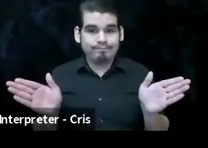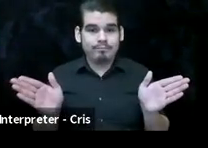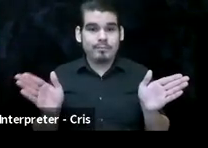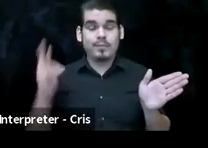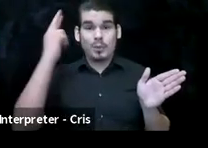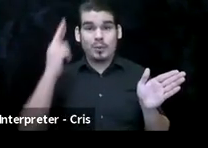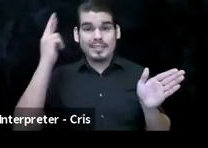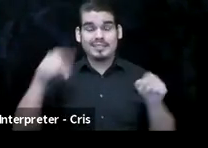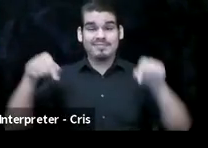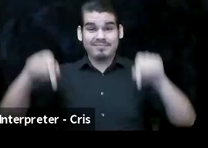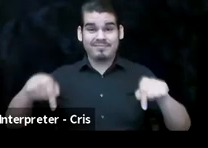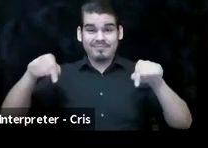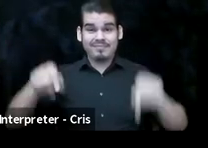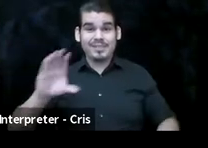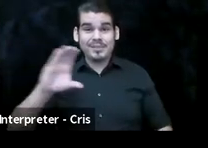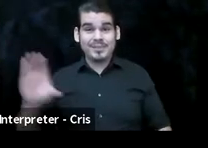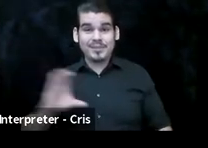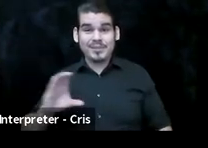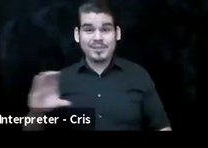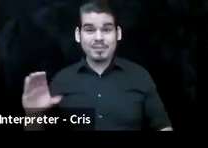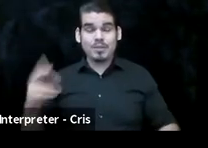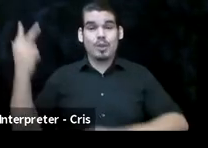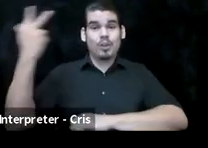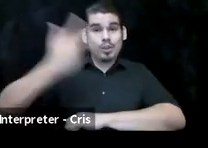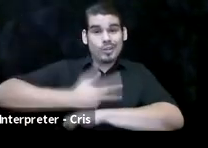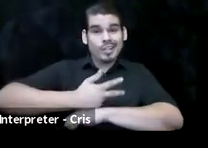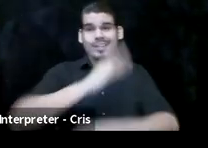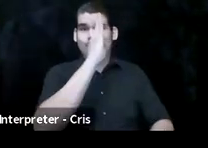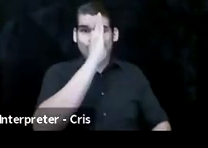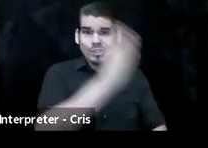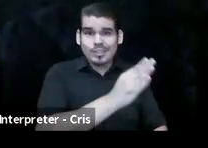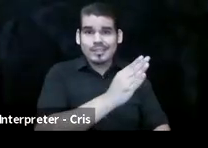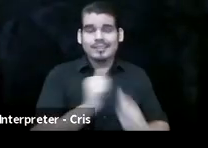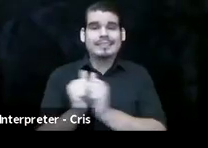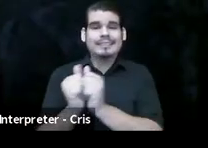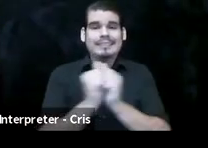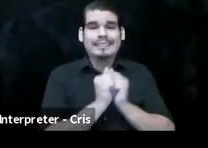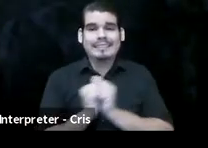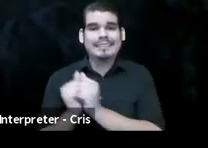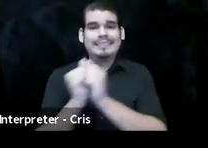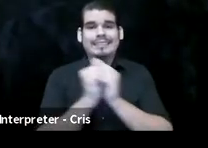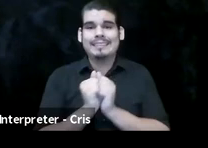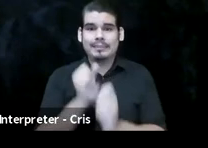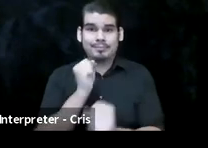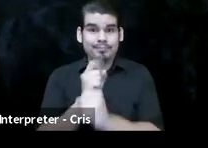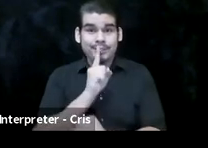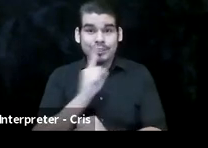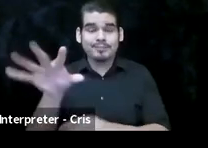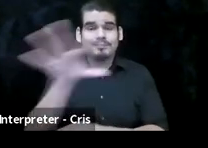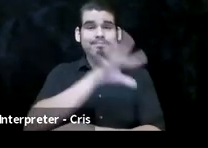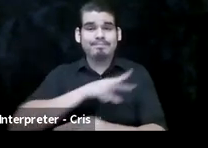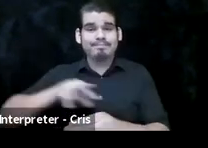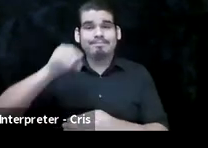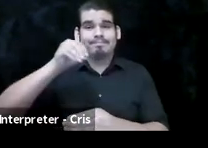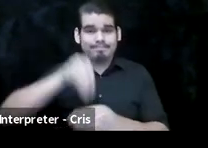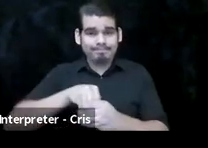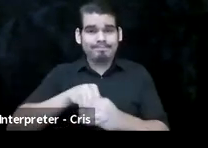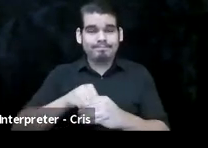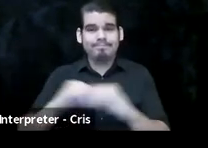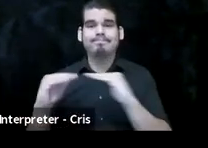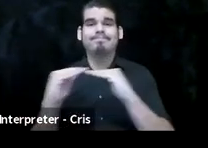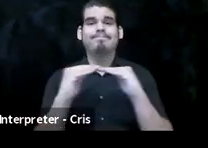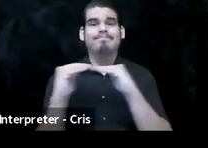RAD Region II: For three days straight so be inclusive of all as we're all going to be working together and that it will drag the organization into where will be going in the next year or so.